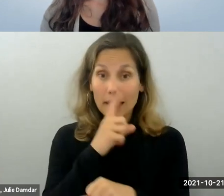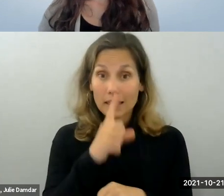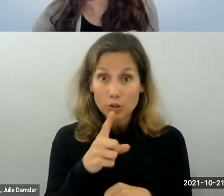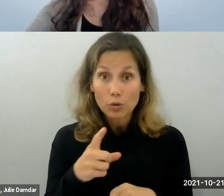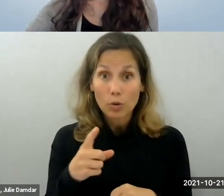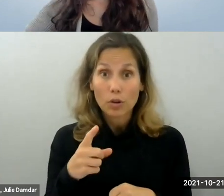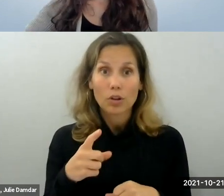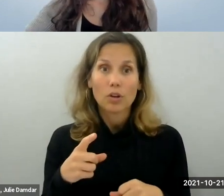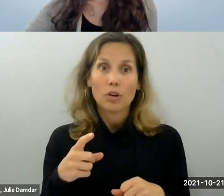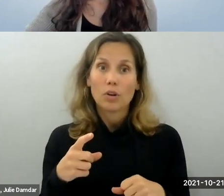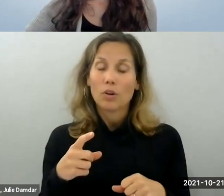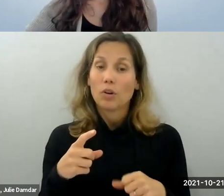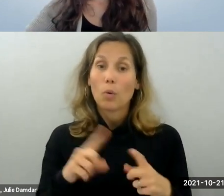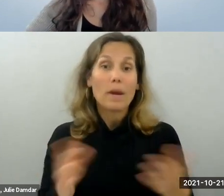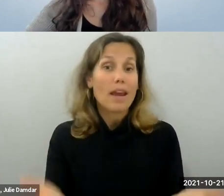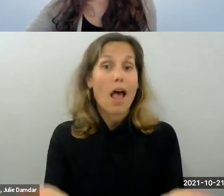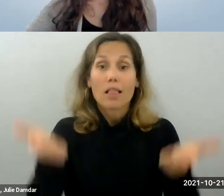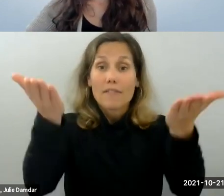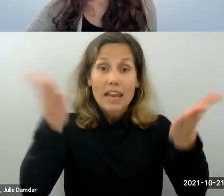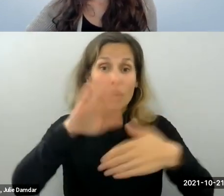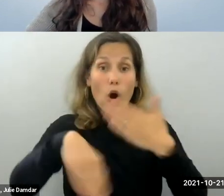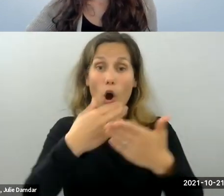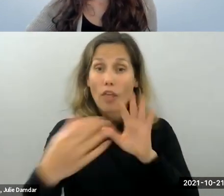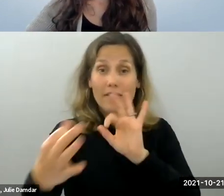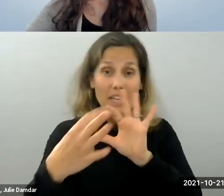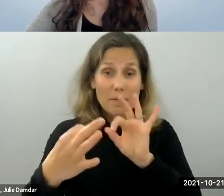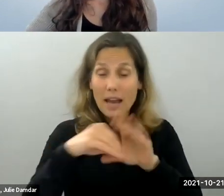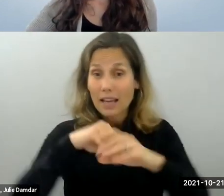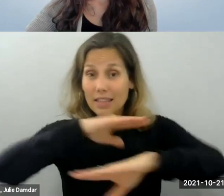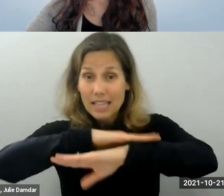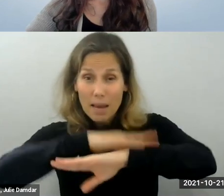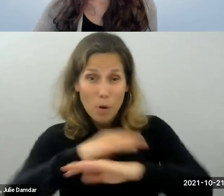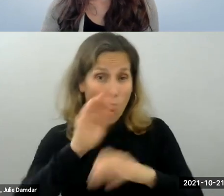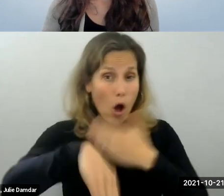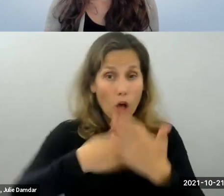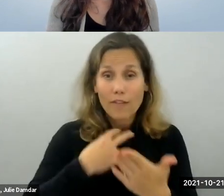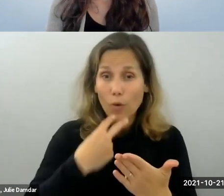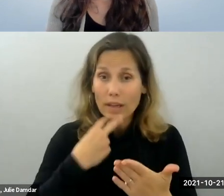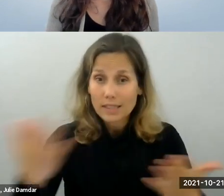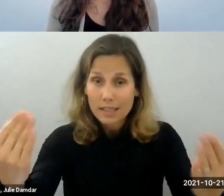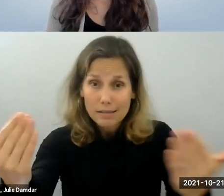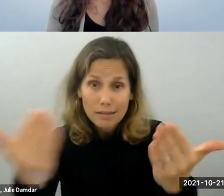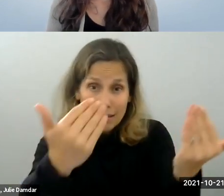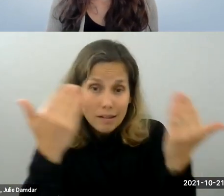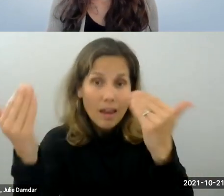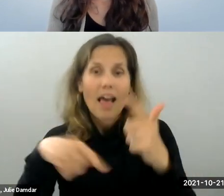Lisa Saldana (she/her/hers): We elevate all the voices that are at the table and everybody gets that opportunity and then helping folks move towards consensus.